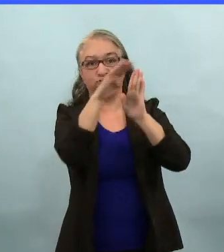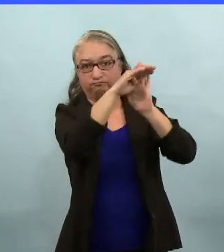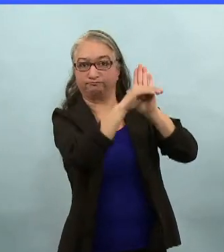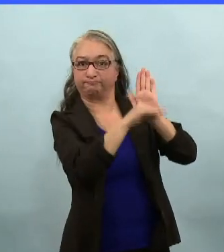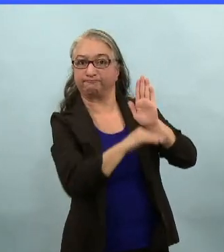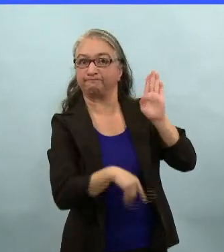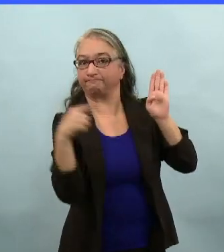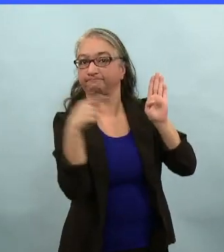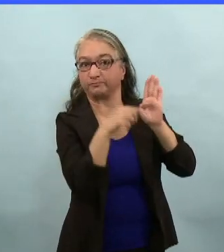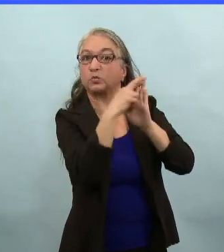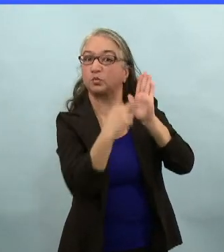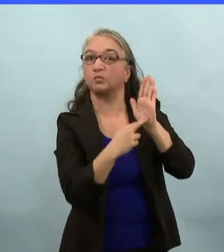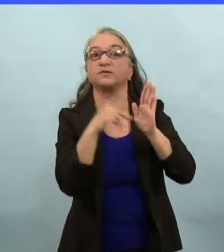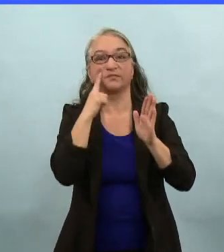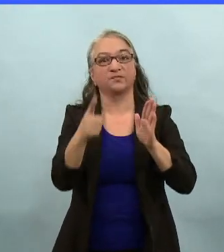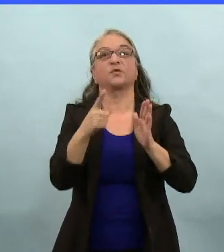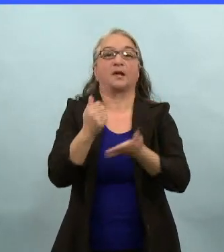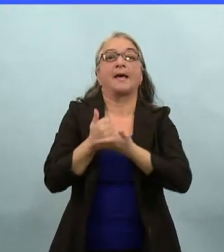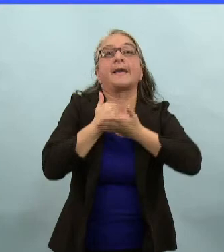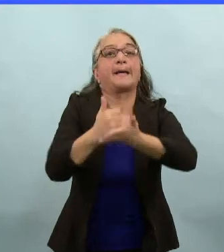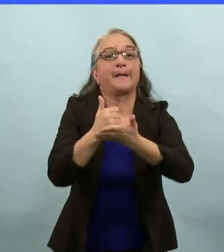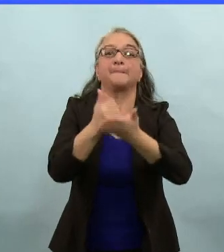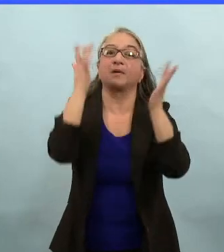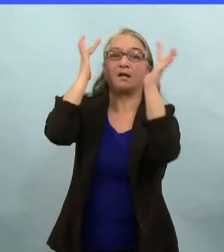earlier this week i was pleased to speak with the prime minister